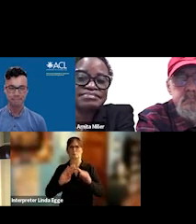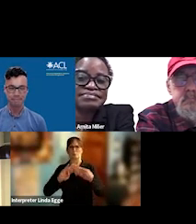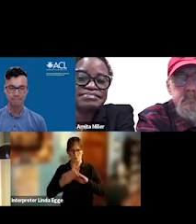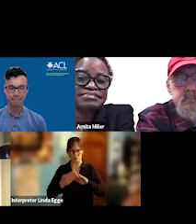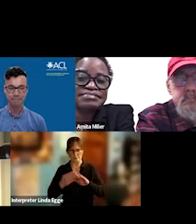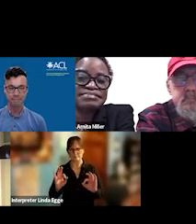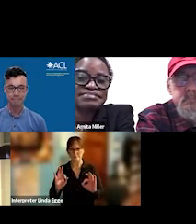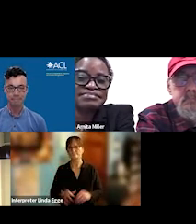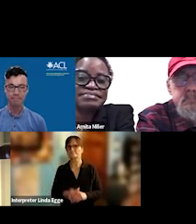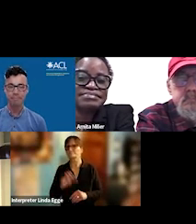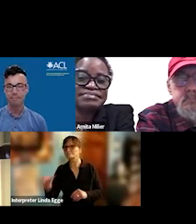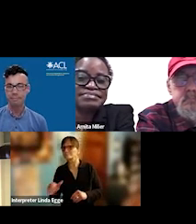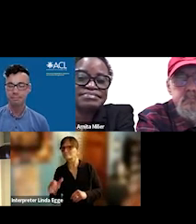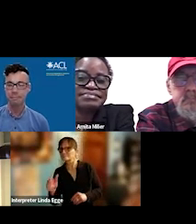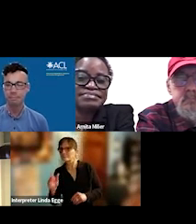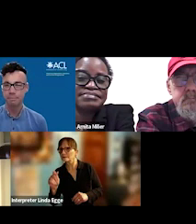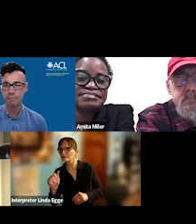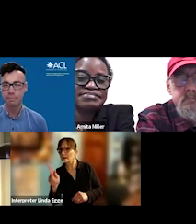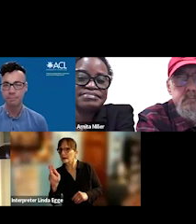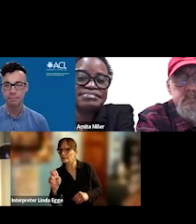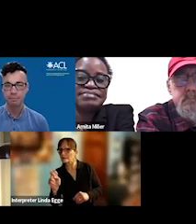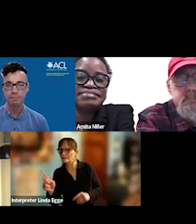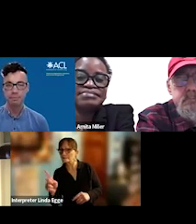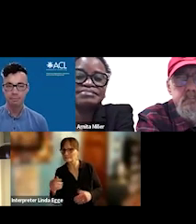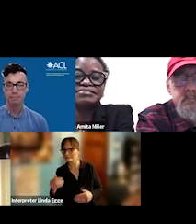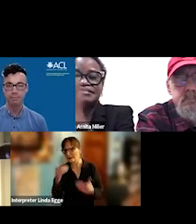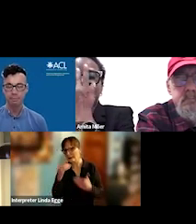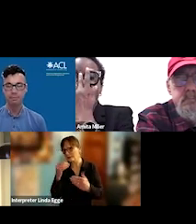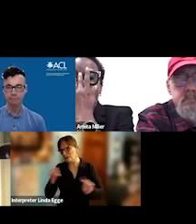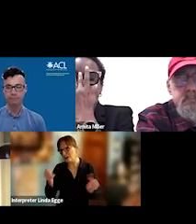Kate, any closing thoughts? Just thanks to everybody for attending today.